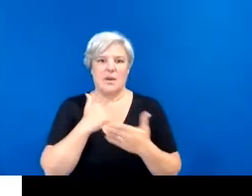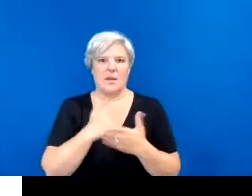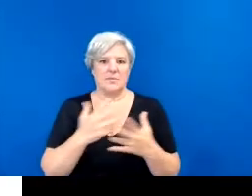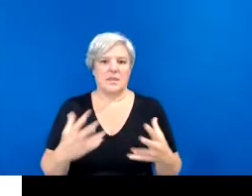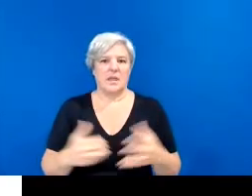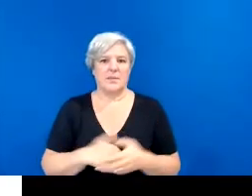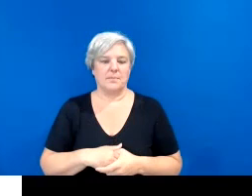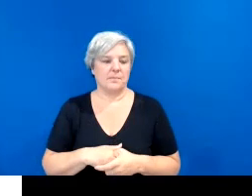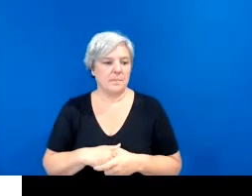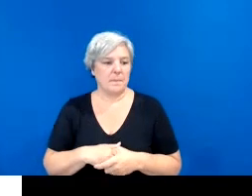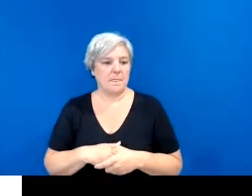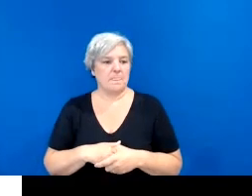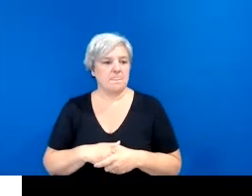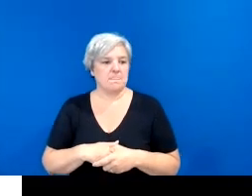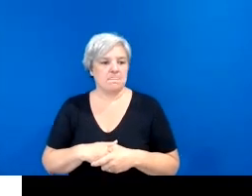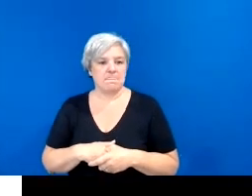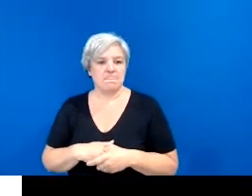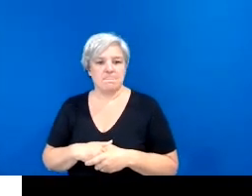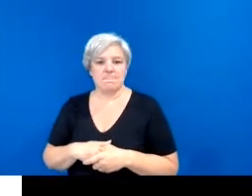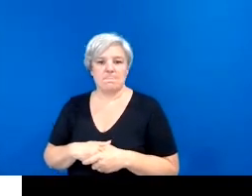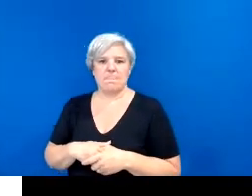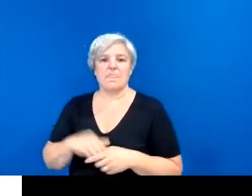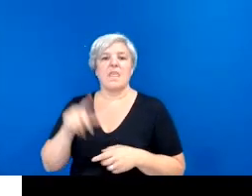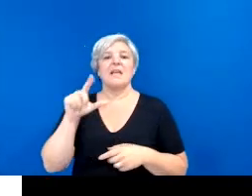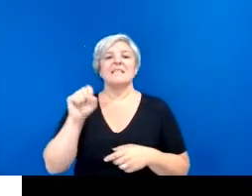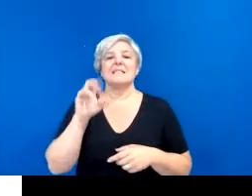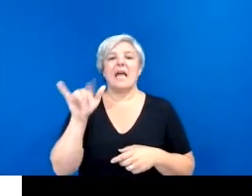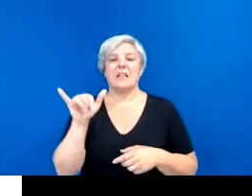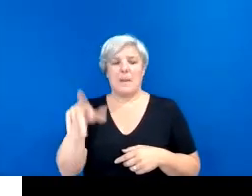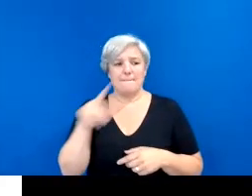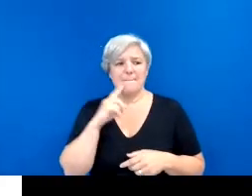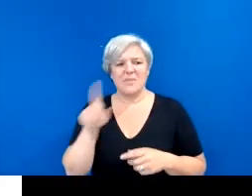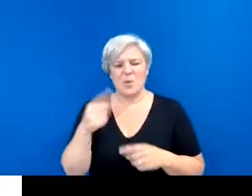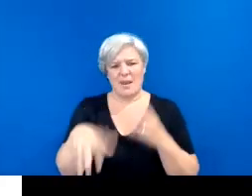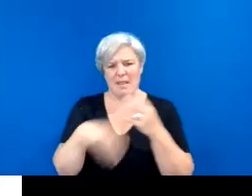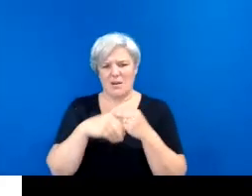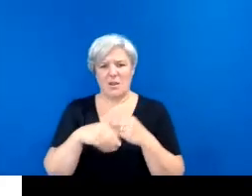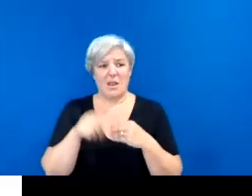The only thing I'll add to this is that these books are awesome.